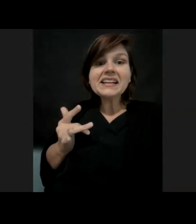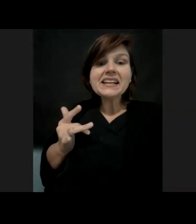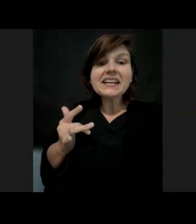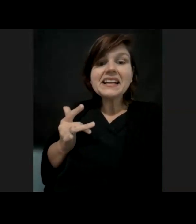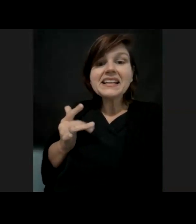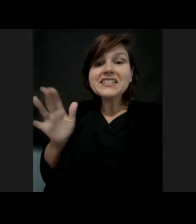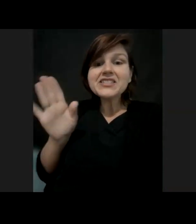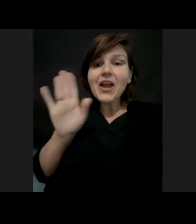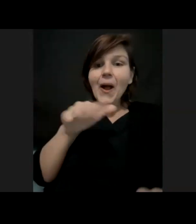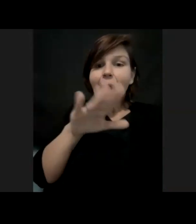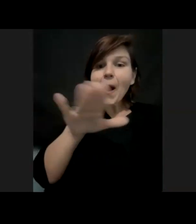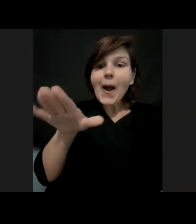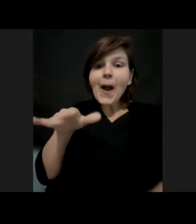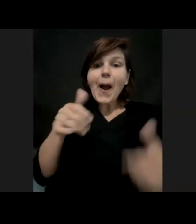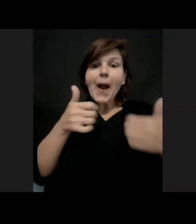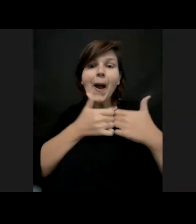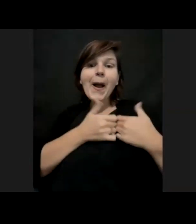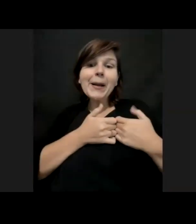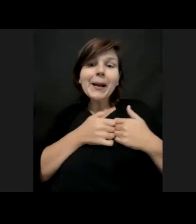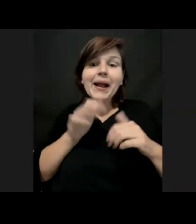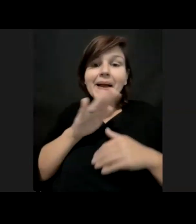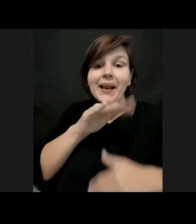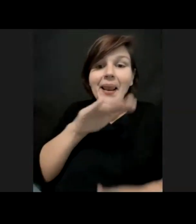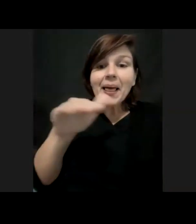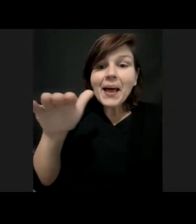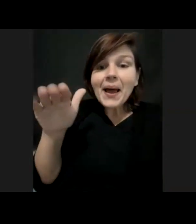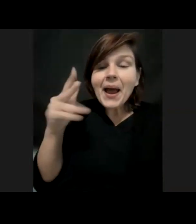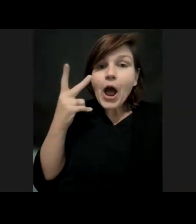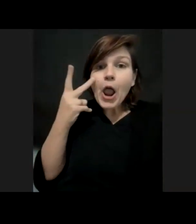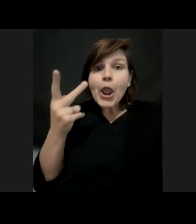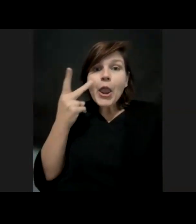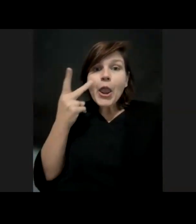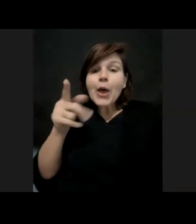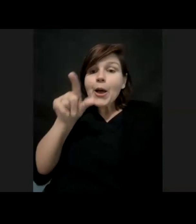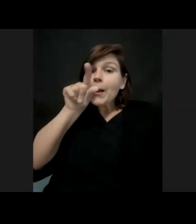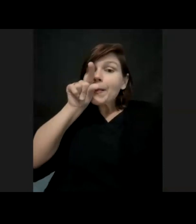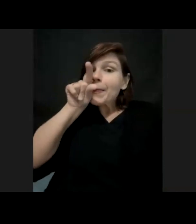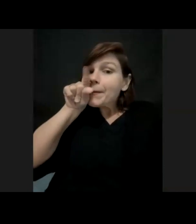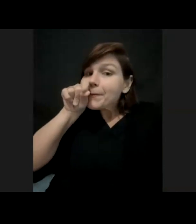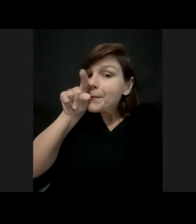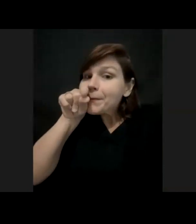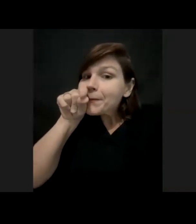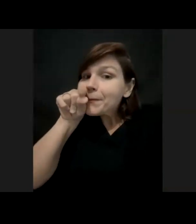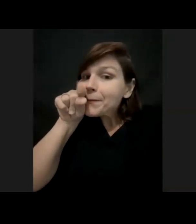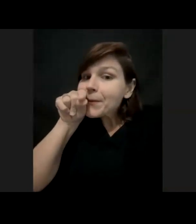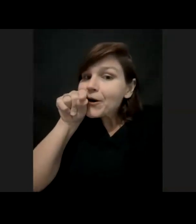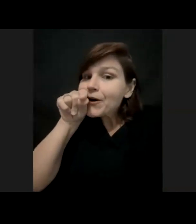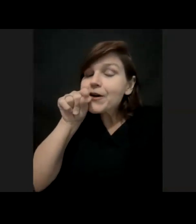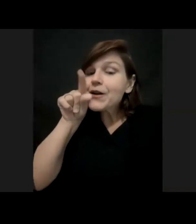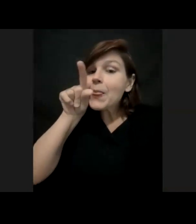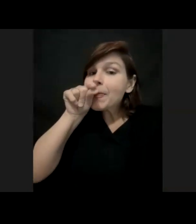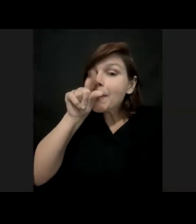Look! There is a bird by the river and it's flapping its wings.